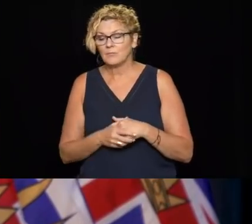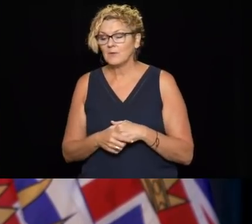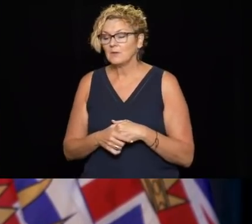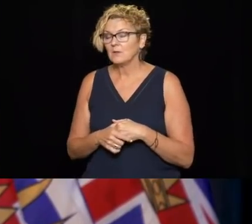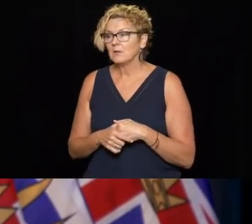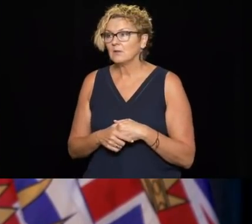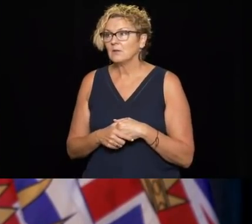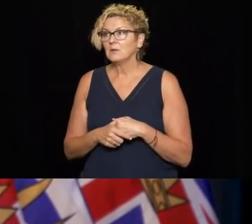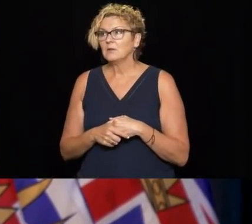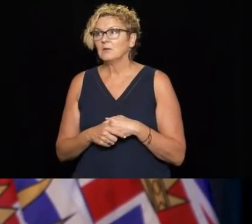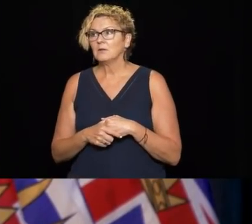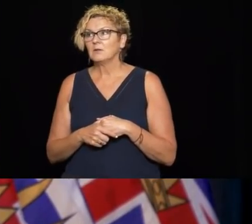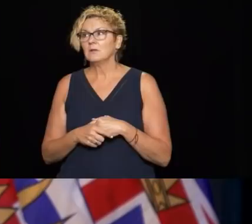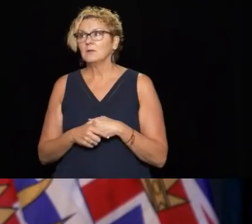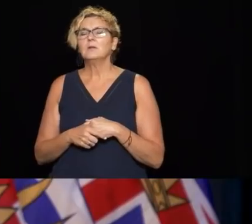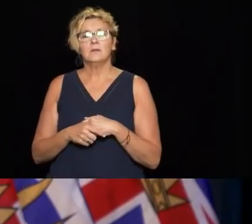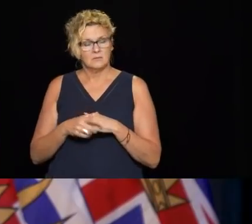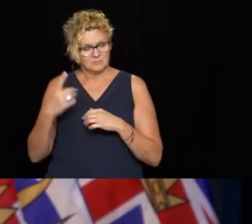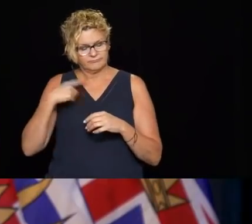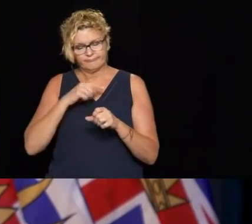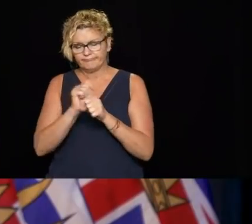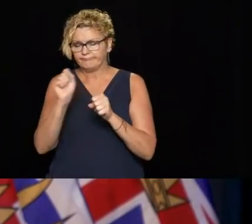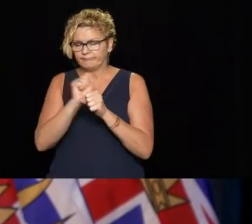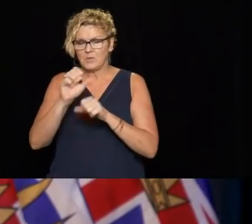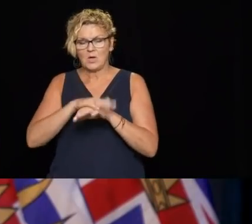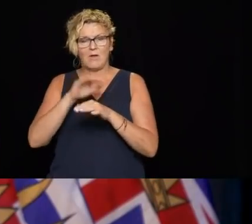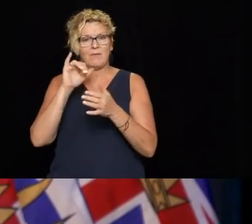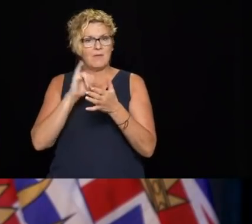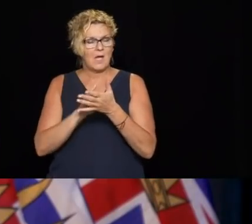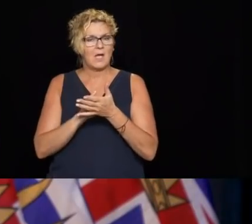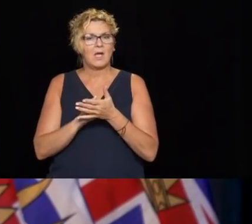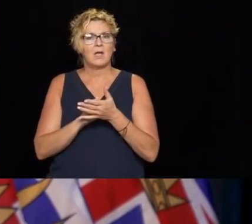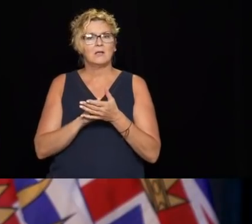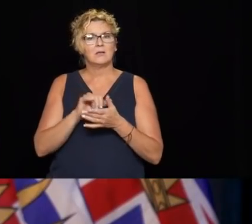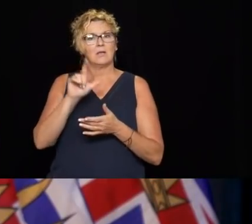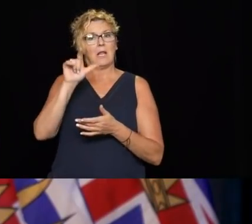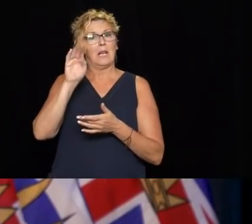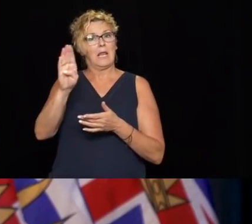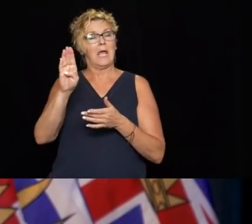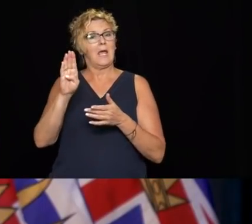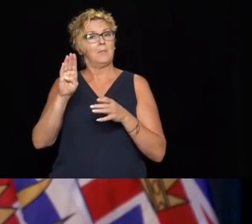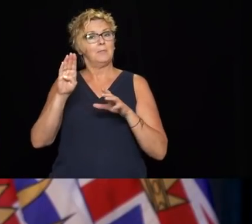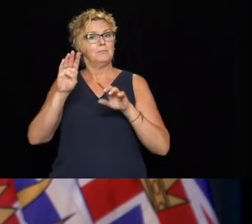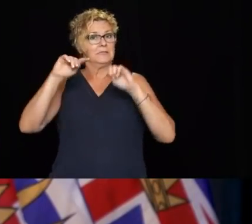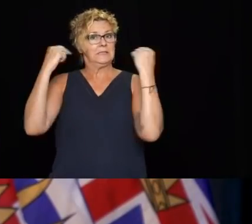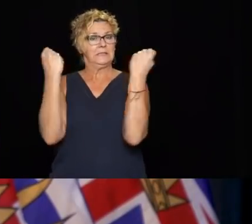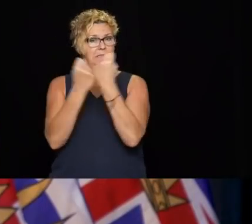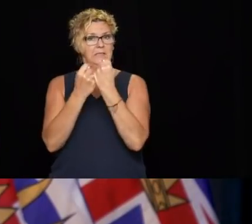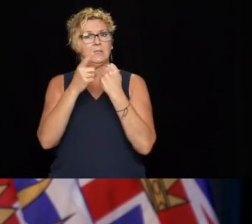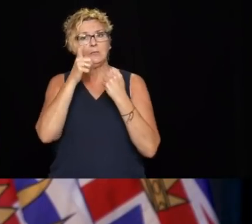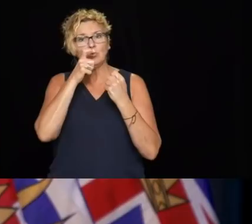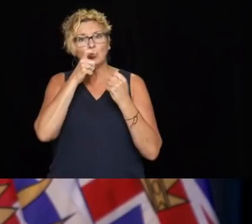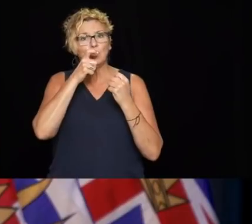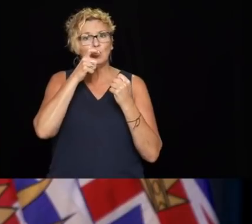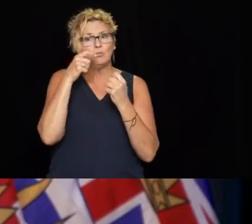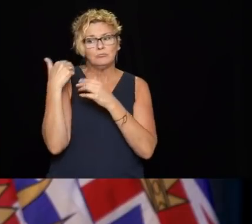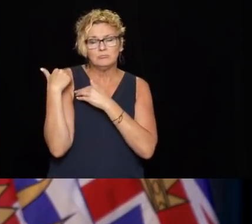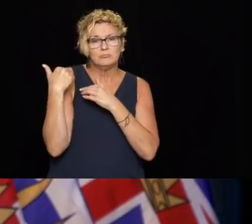that may we can meet the target and we can also get the answer in French, please. This is something we are working on and our